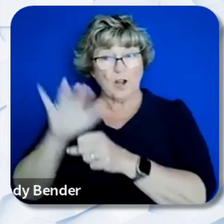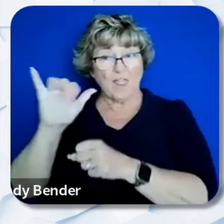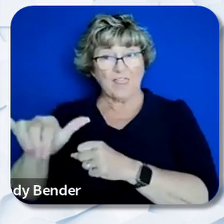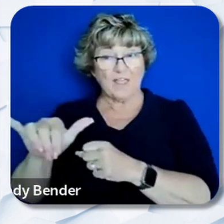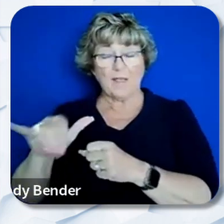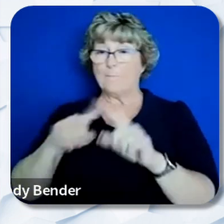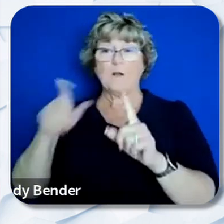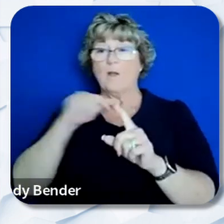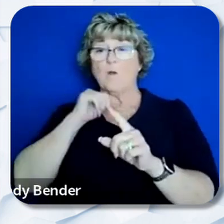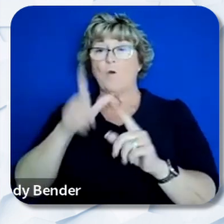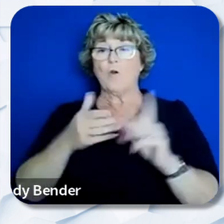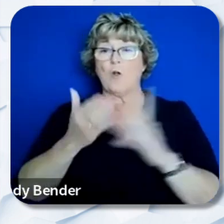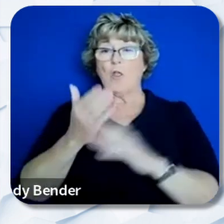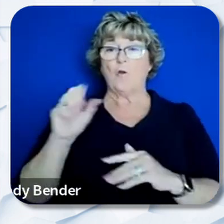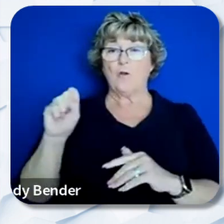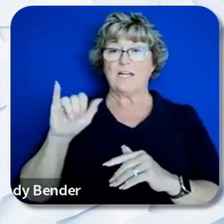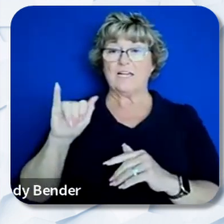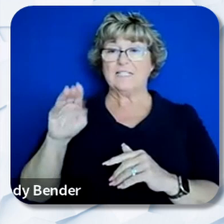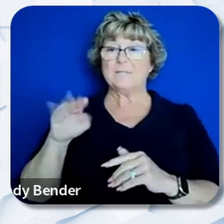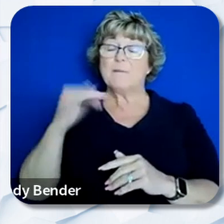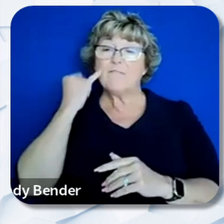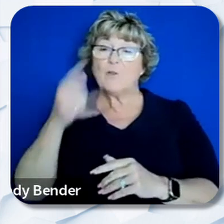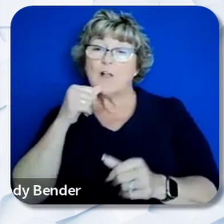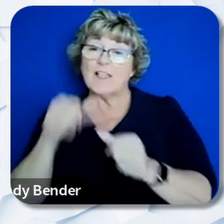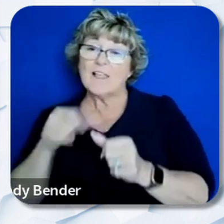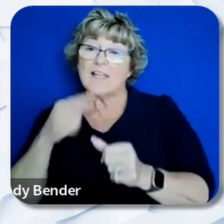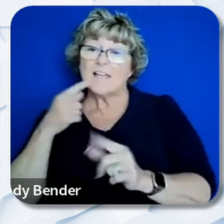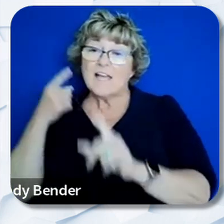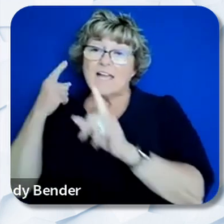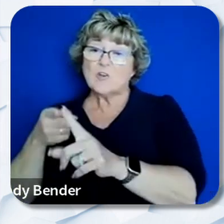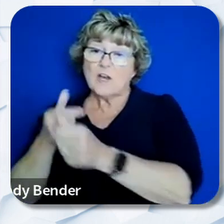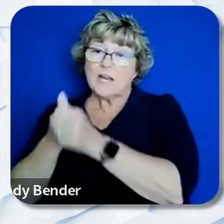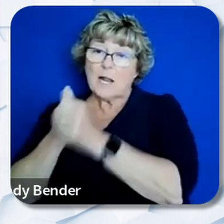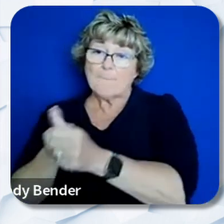not be going through the CIM. So if your letter says Targeted compliance only, I'm going to